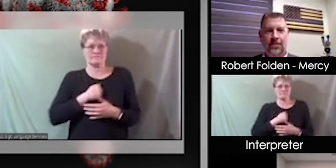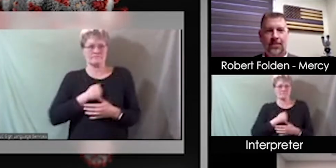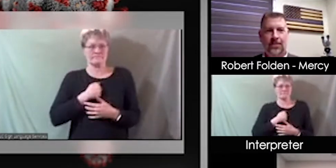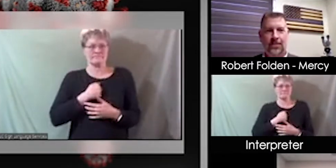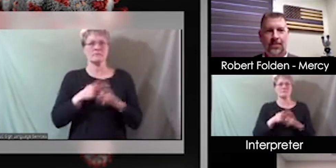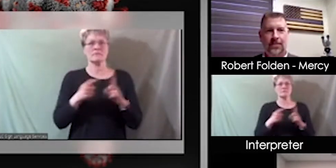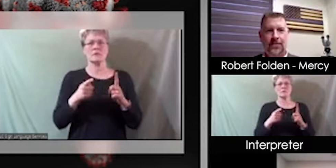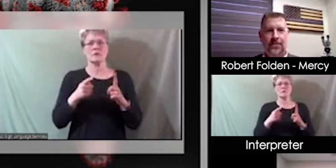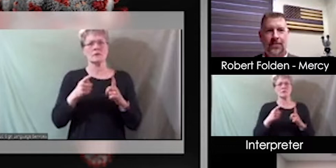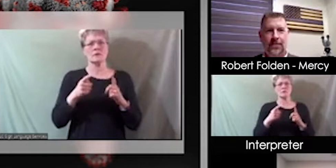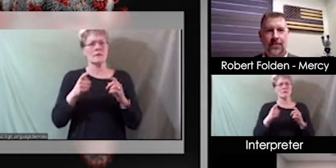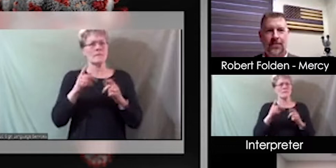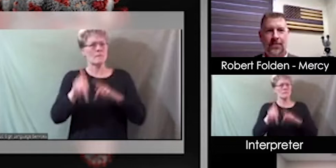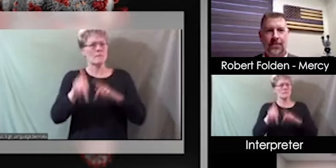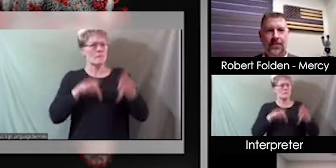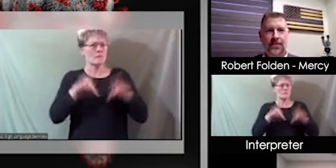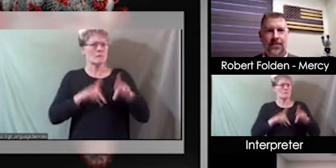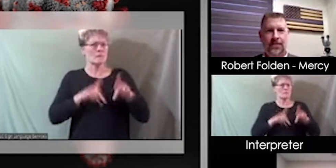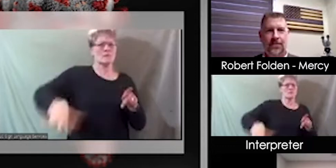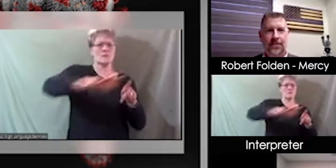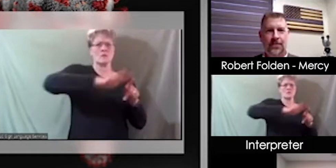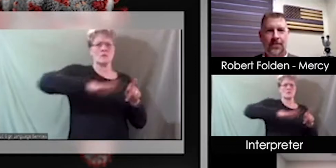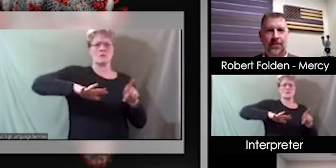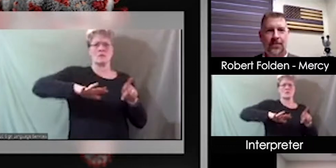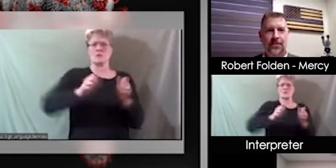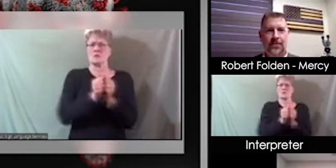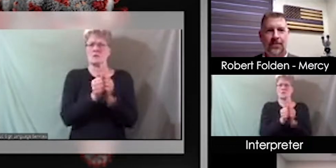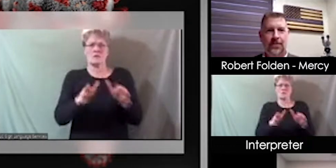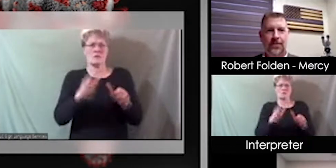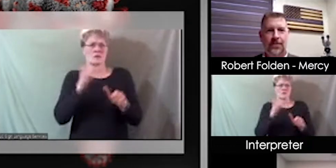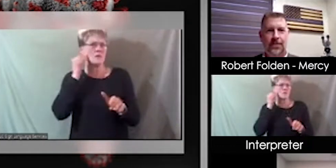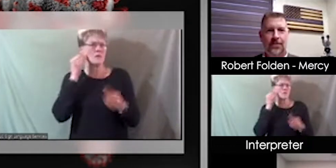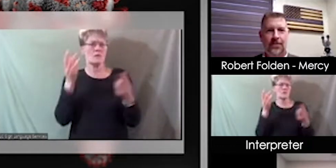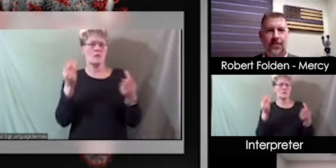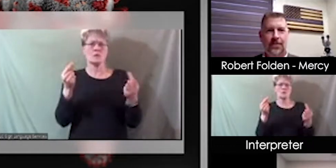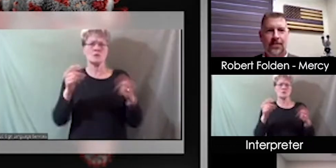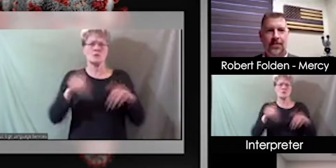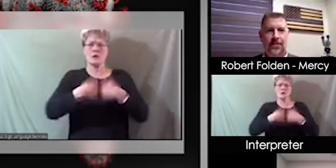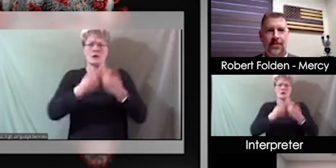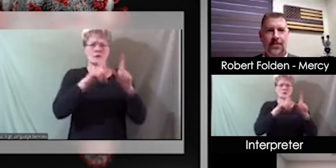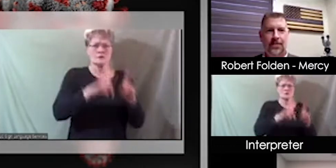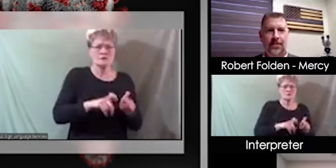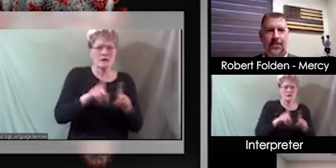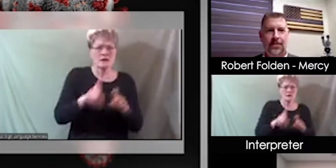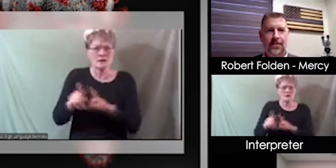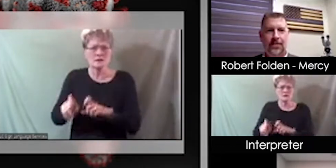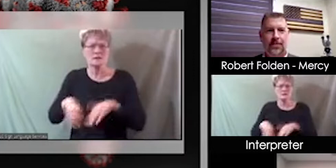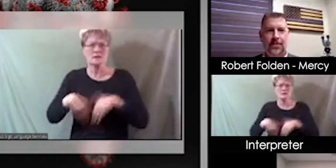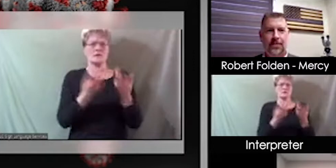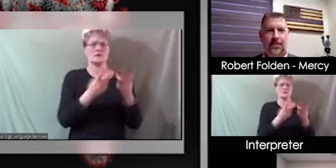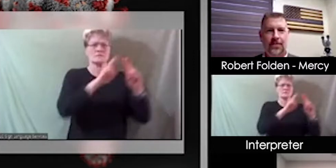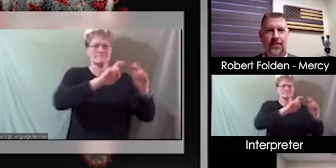in terms of testing and screening and sheltering in place and